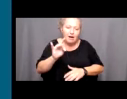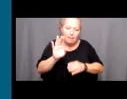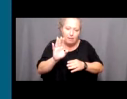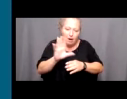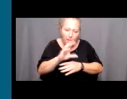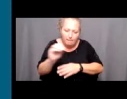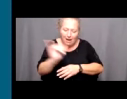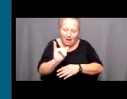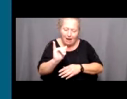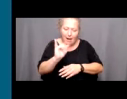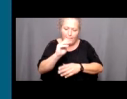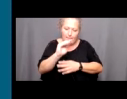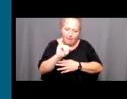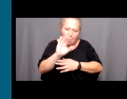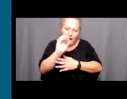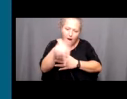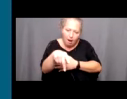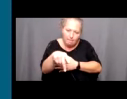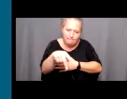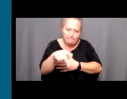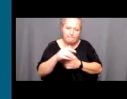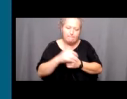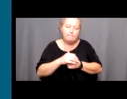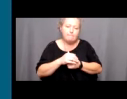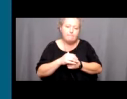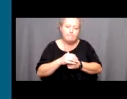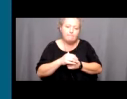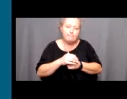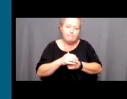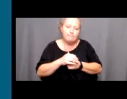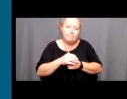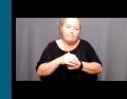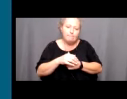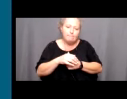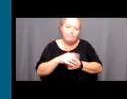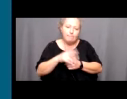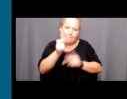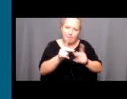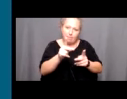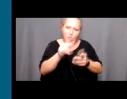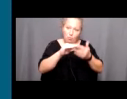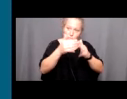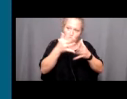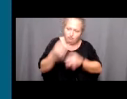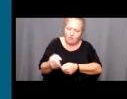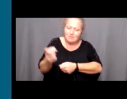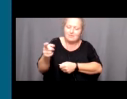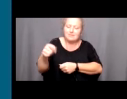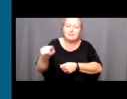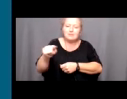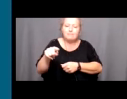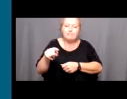that are trusted within the community to better facilitate